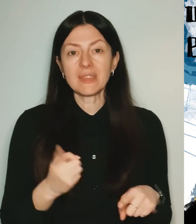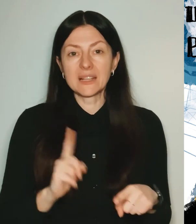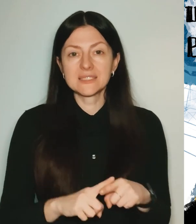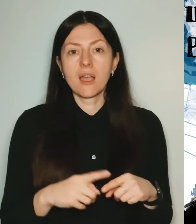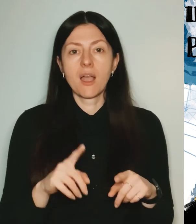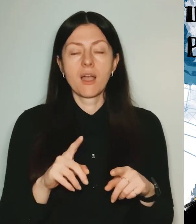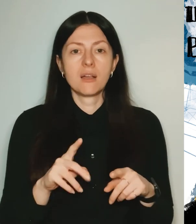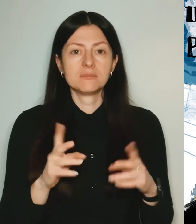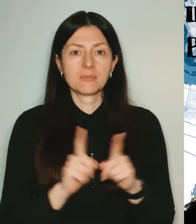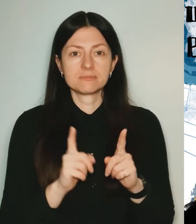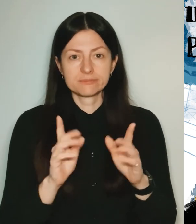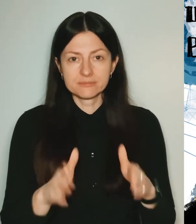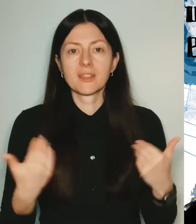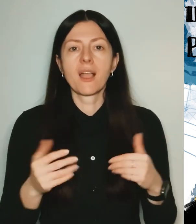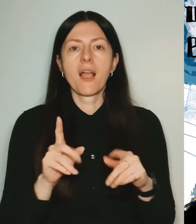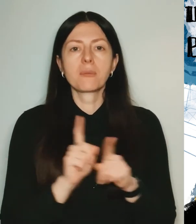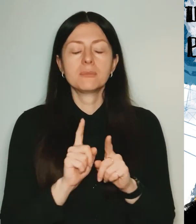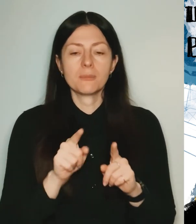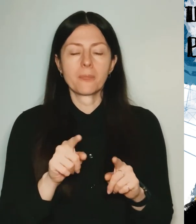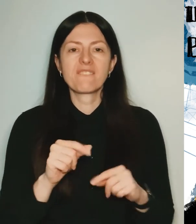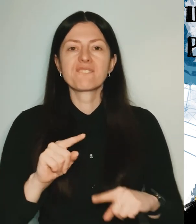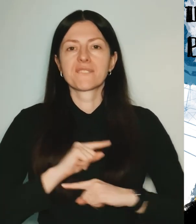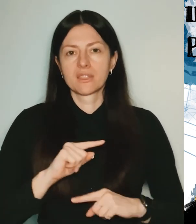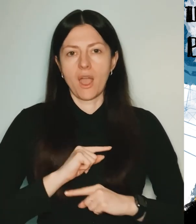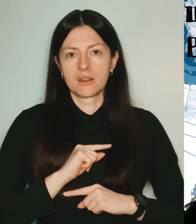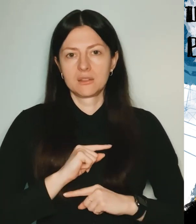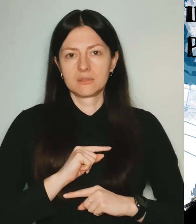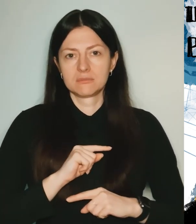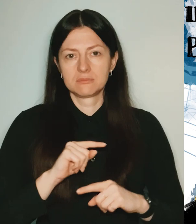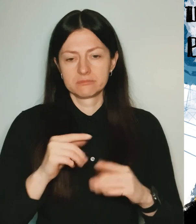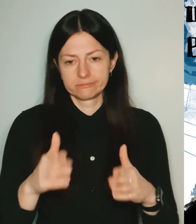It is like completing the final “boss level”. Finally.